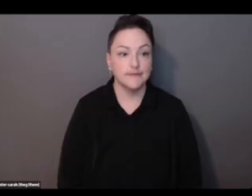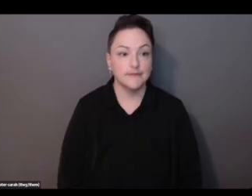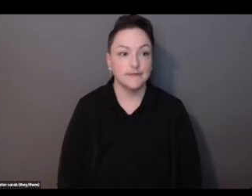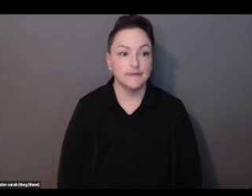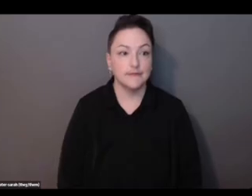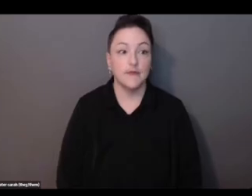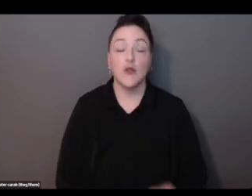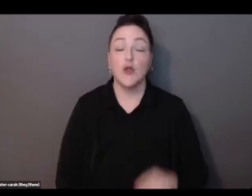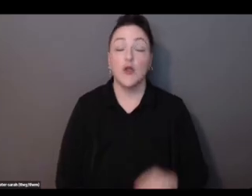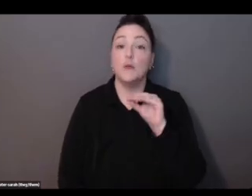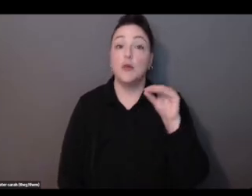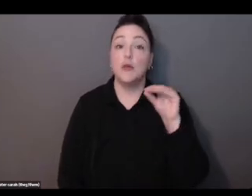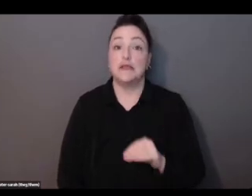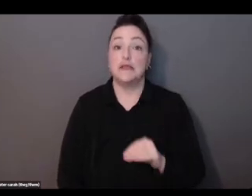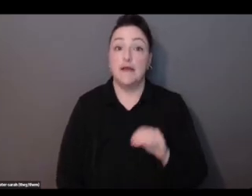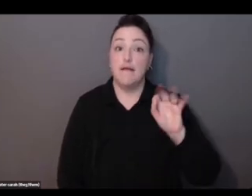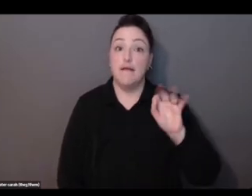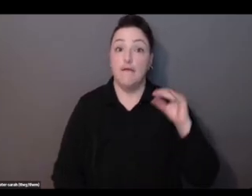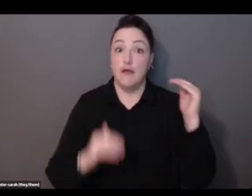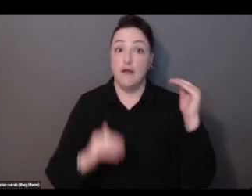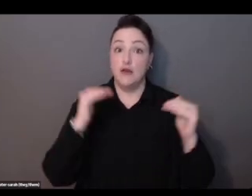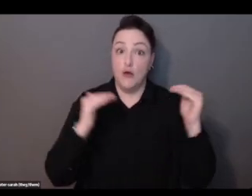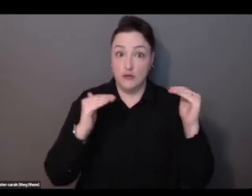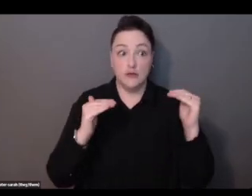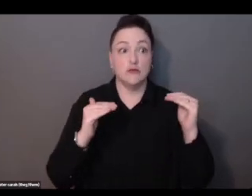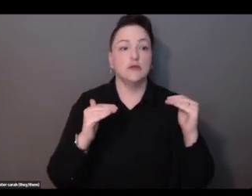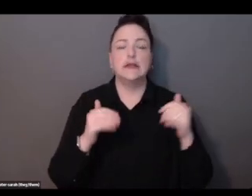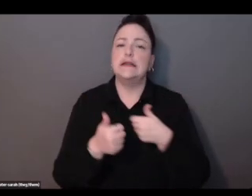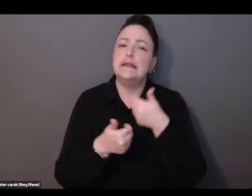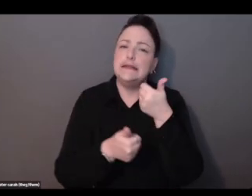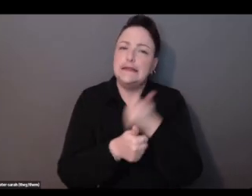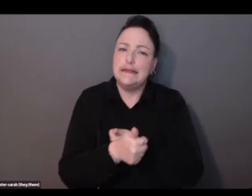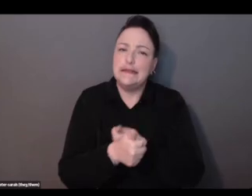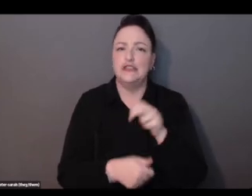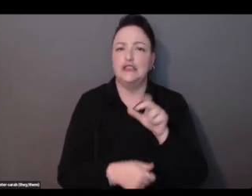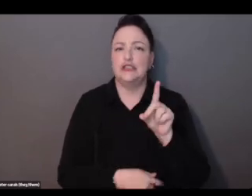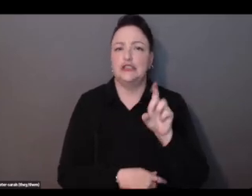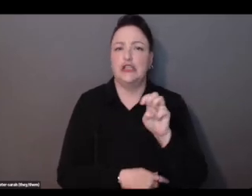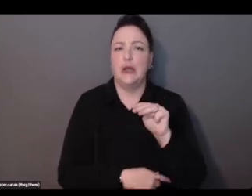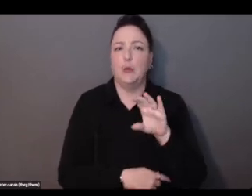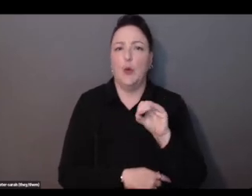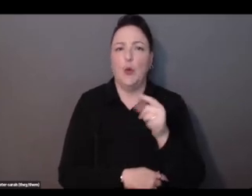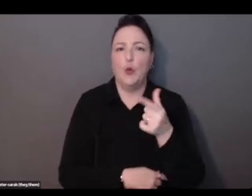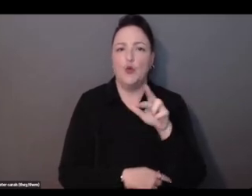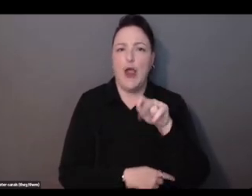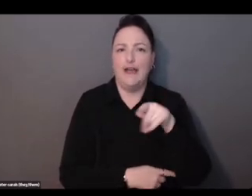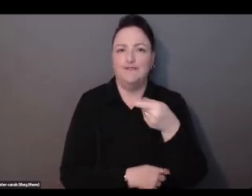need LTSS by sex, race, ethnicity, age group, primary language,